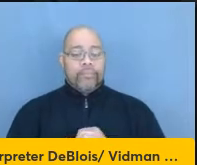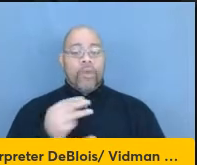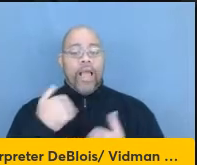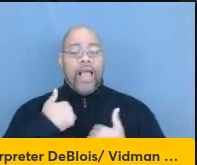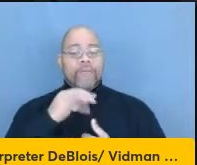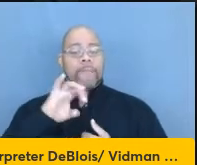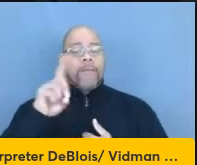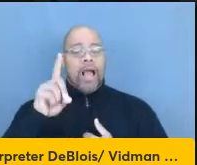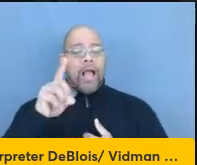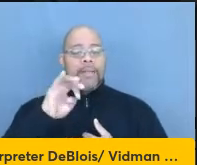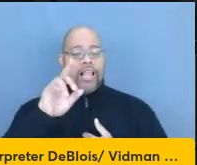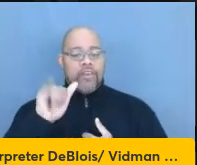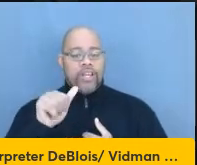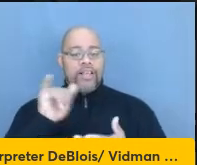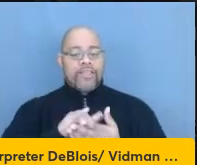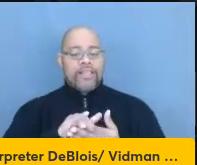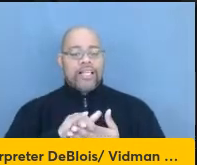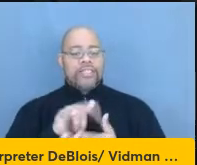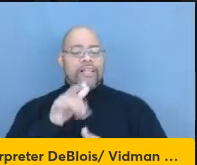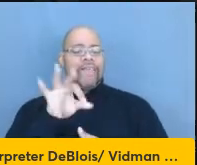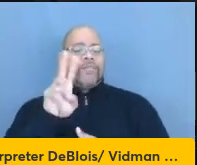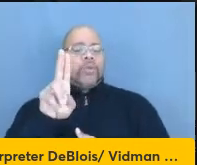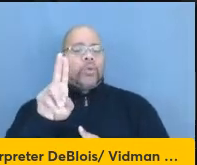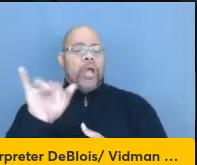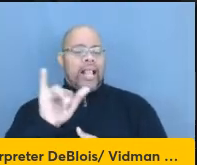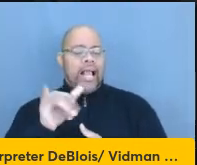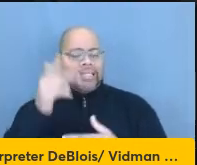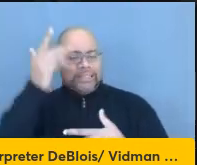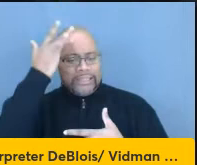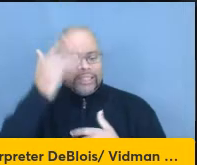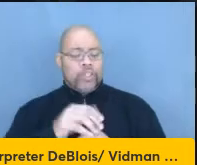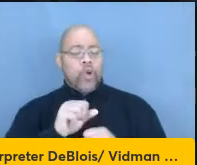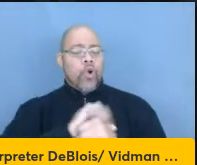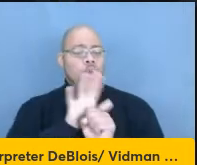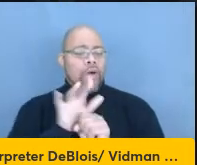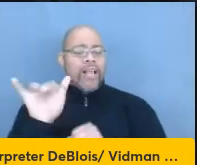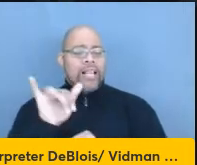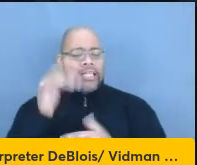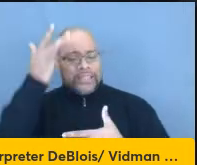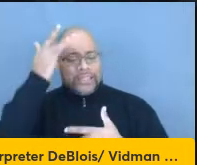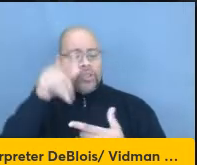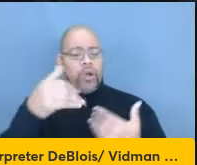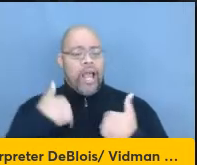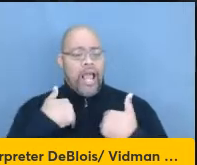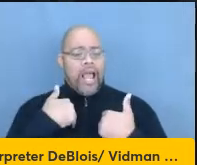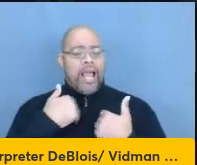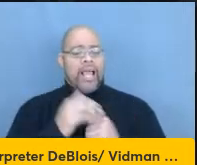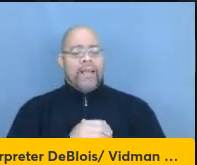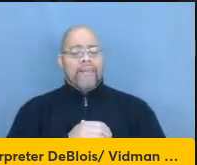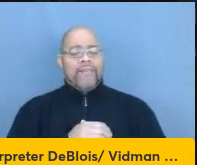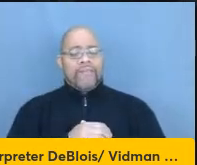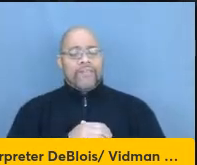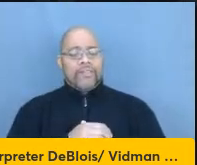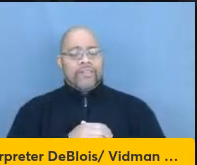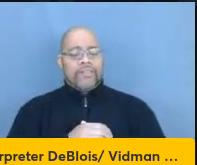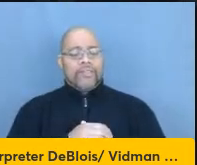malaria, this is a flu like illness, some COVID like illness where you have radicals and you're, you know, you're really